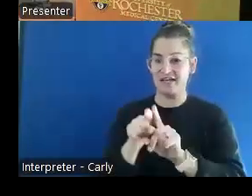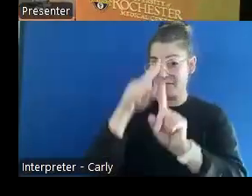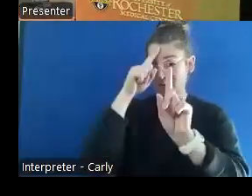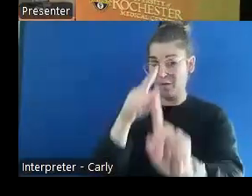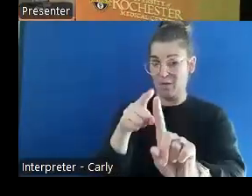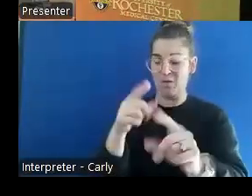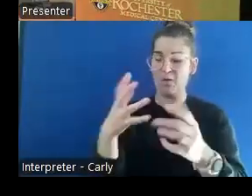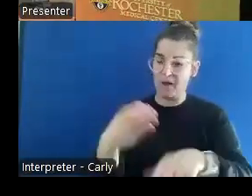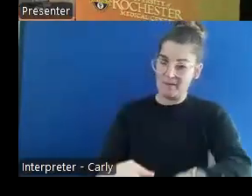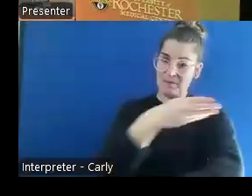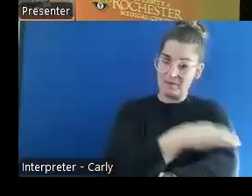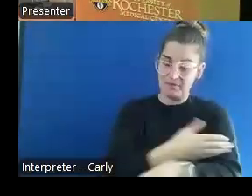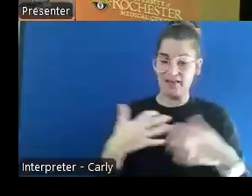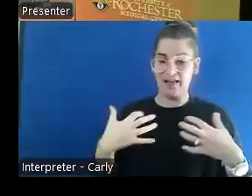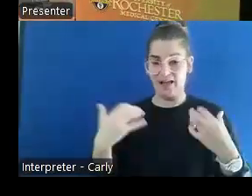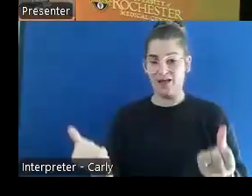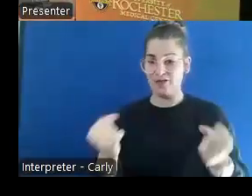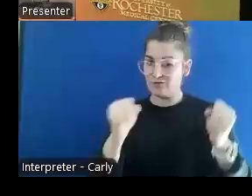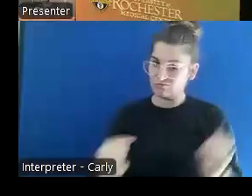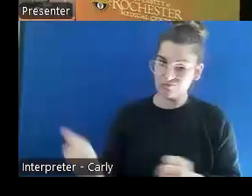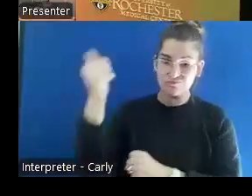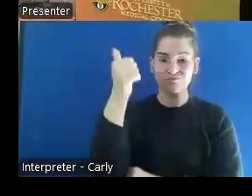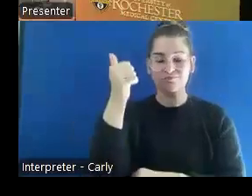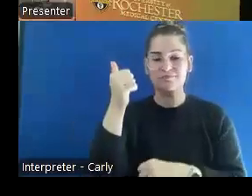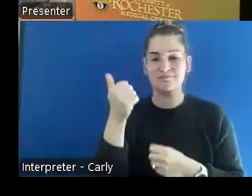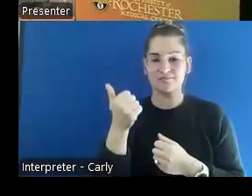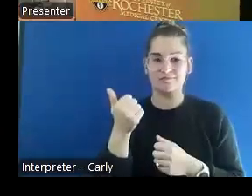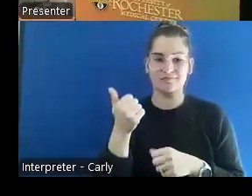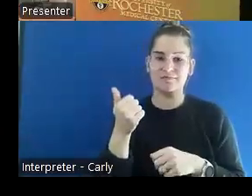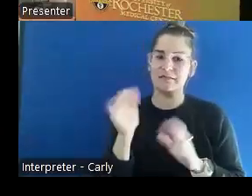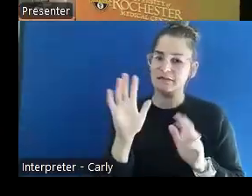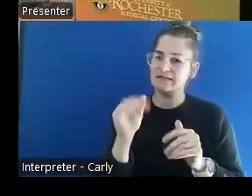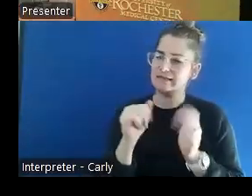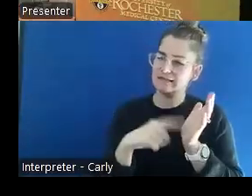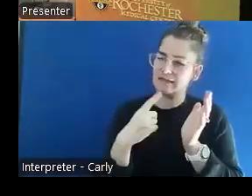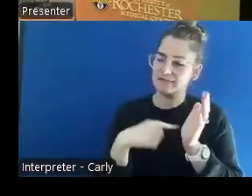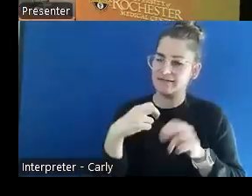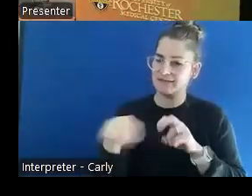better healthier in real in a realistic way um it's sometimes hard to know what do the patients